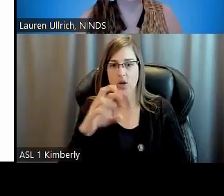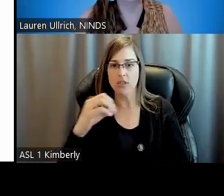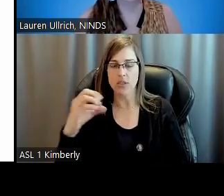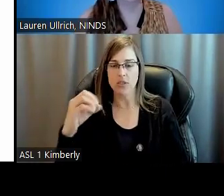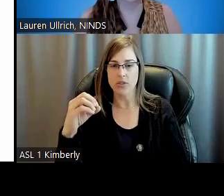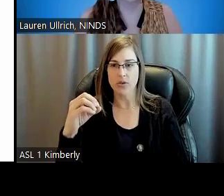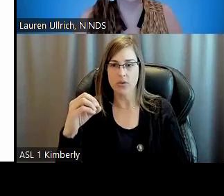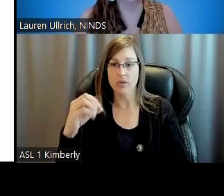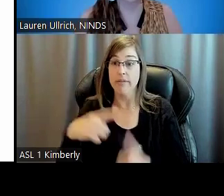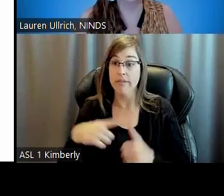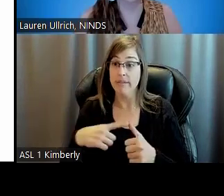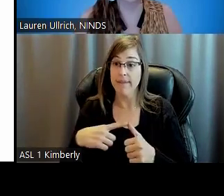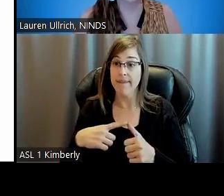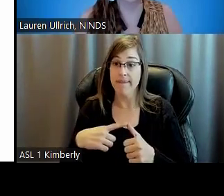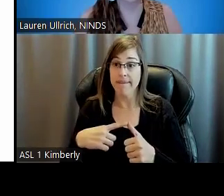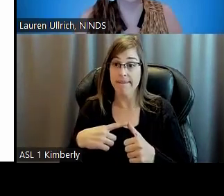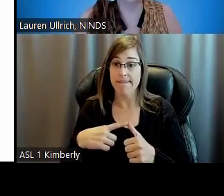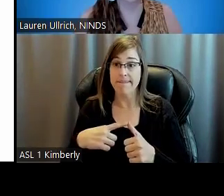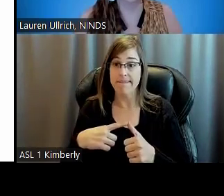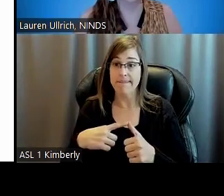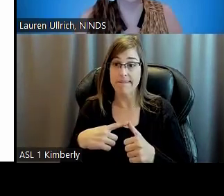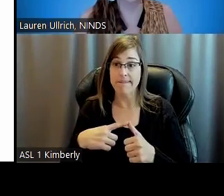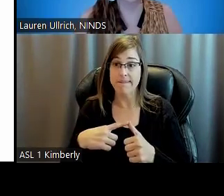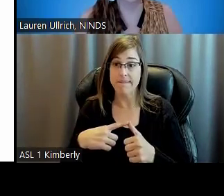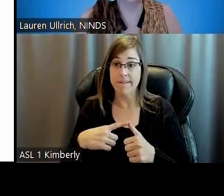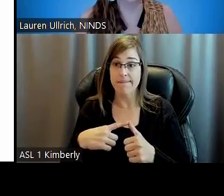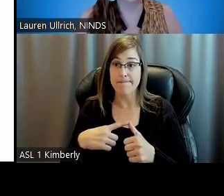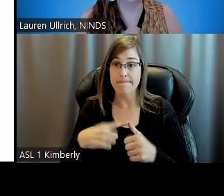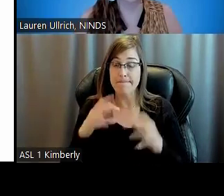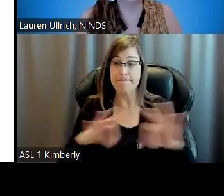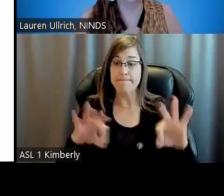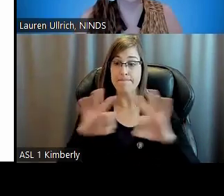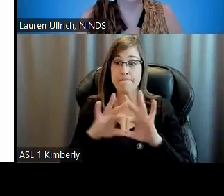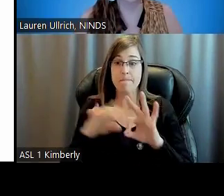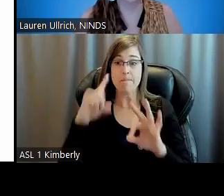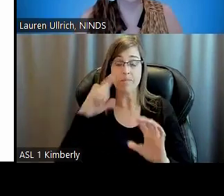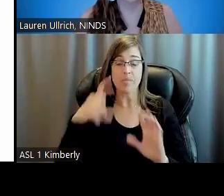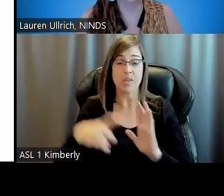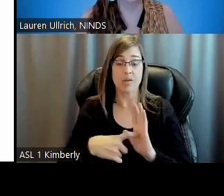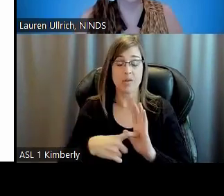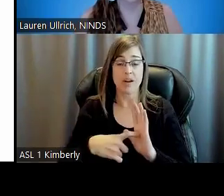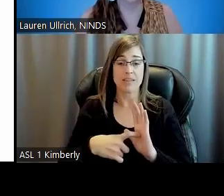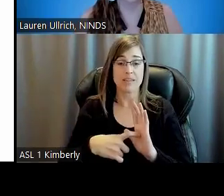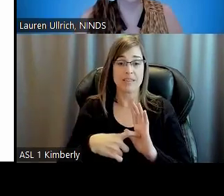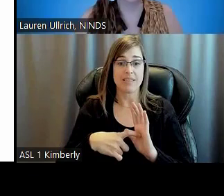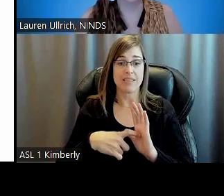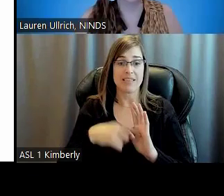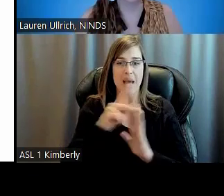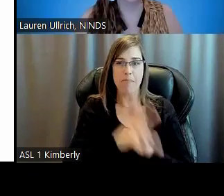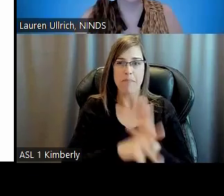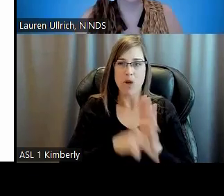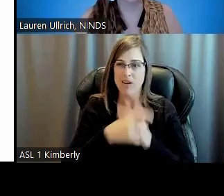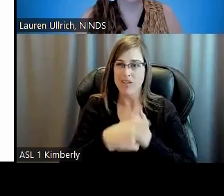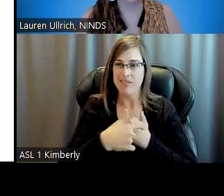first it's important that you recognize the period of eligibility for a K99.